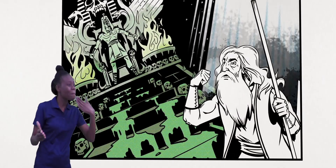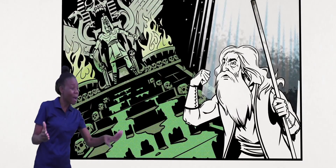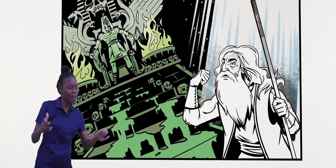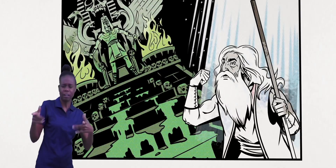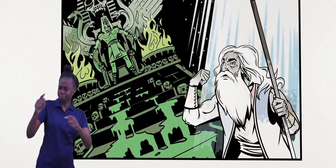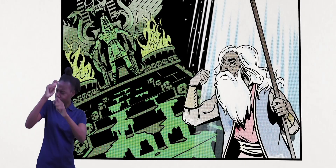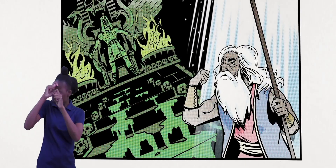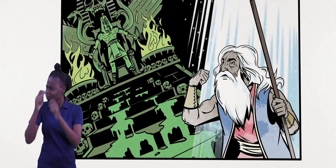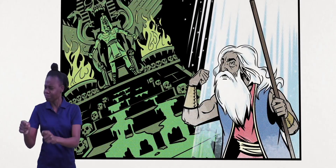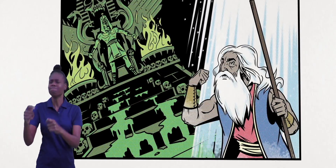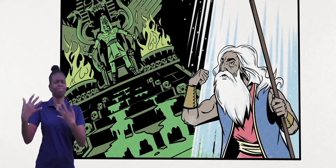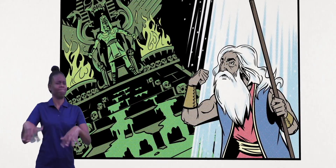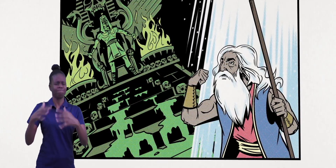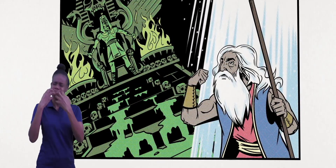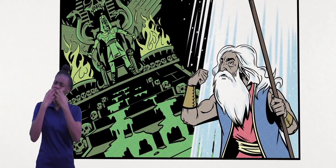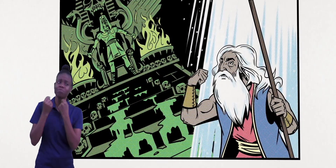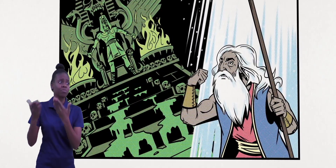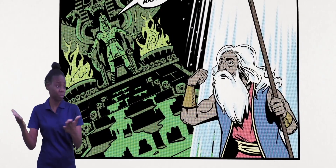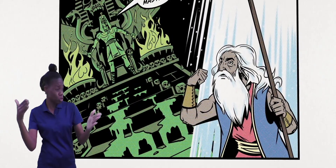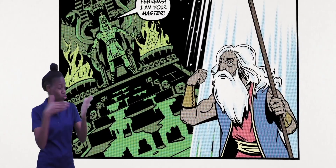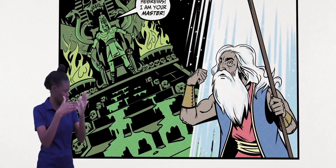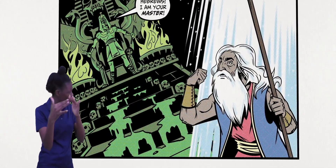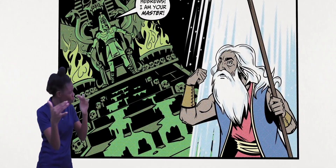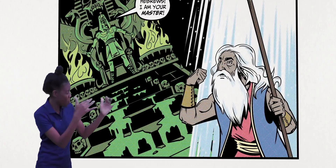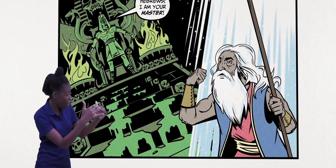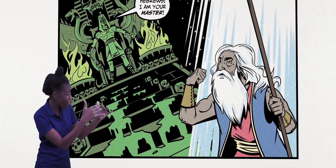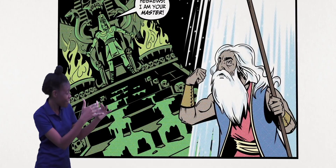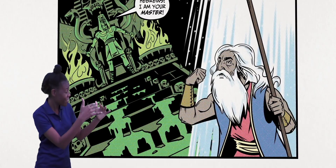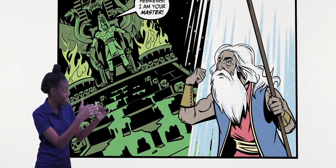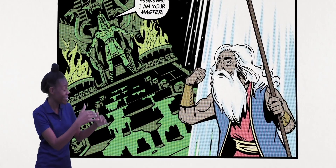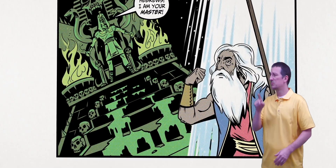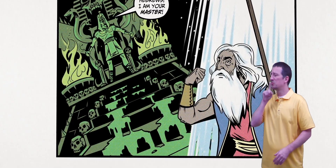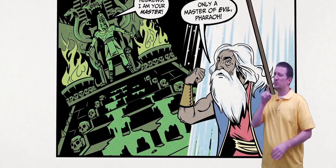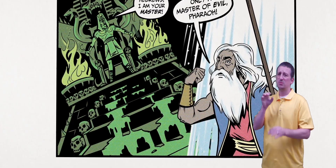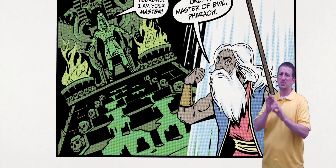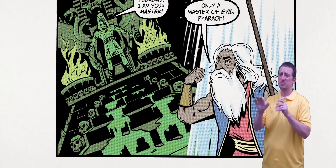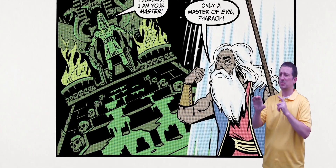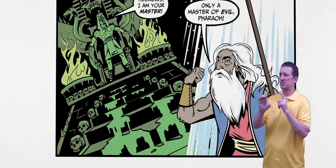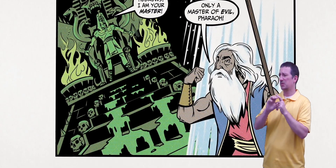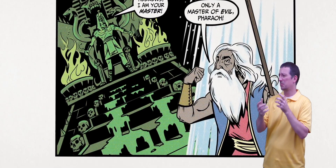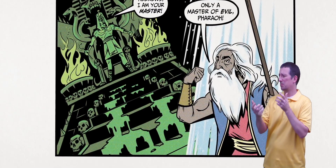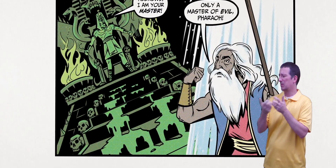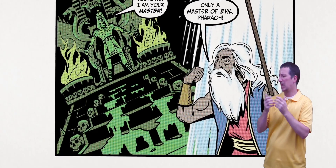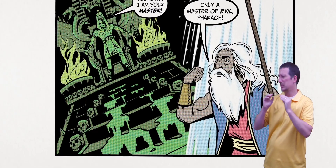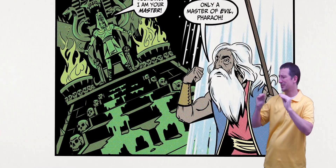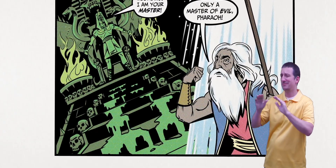and a bad guy, some admirable hero who faces off against some horrible villain. Tim: Sure, and simplified characters like that are